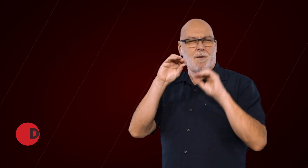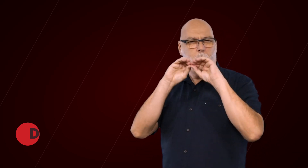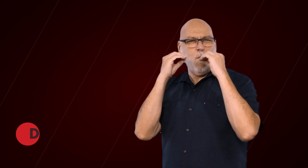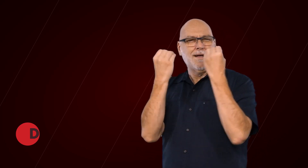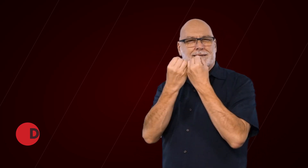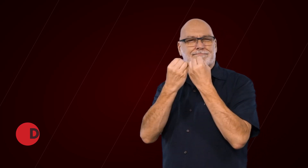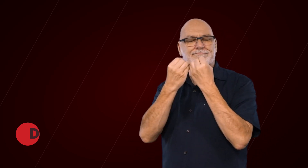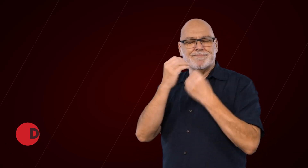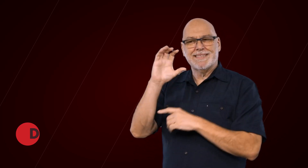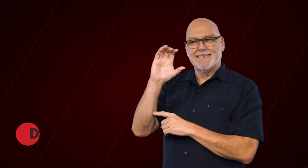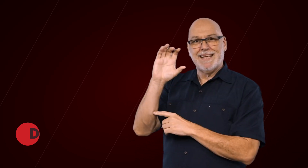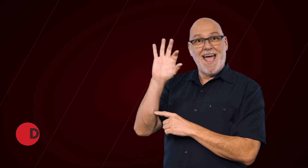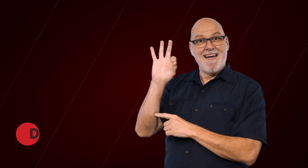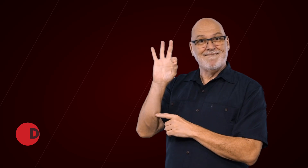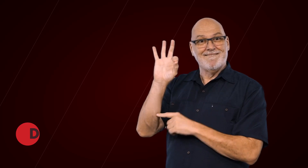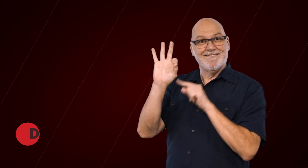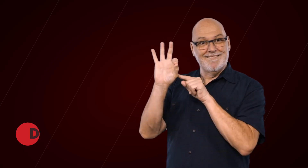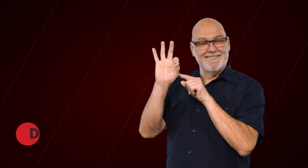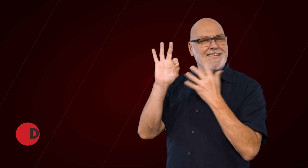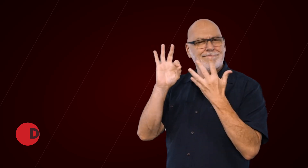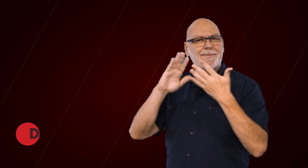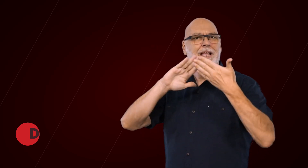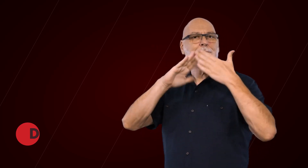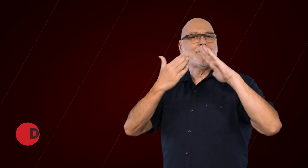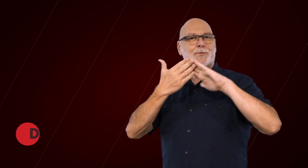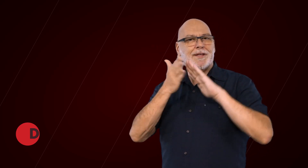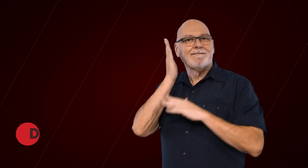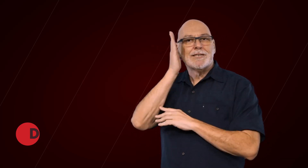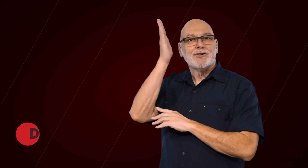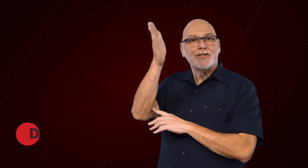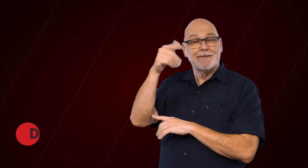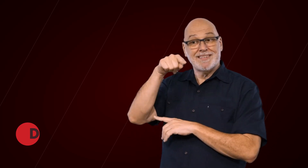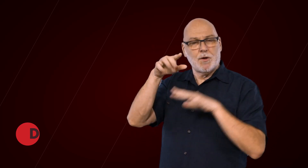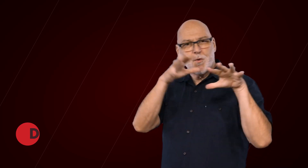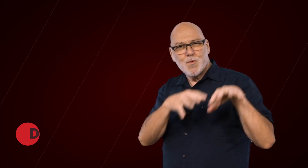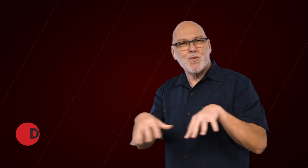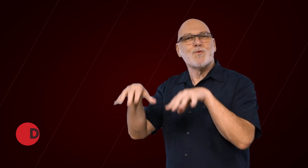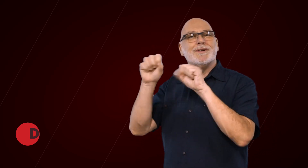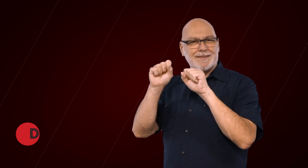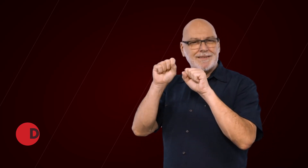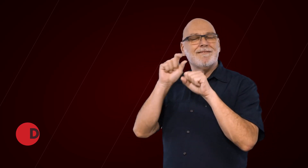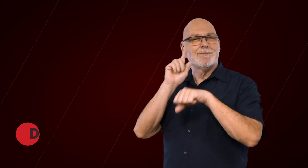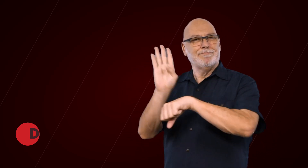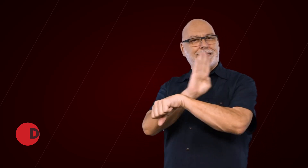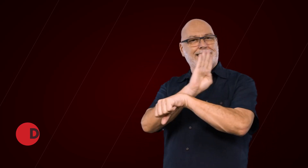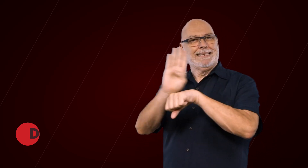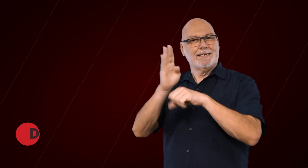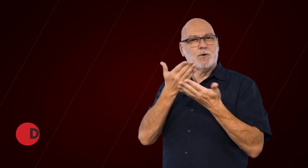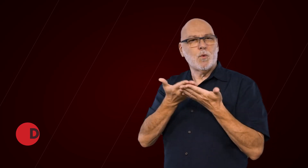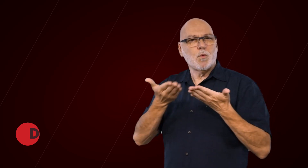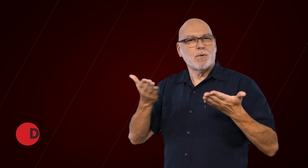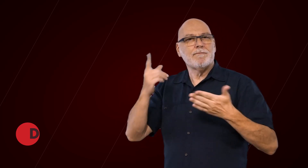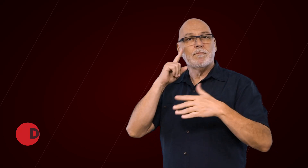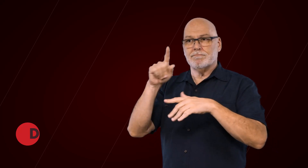One organization, Community Futures (CF) hosted a “Business Resources